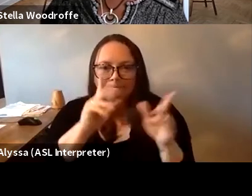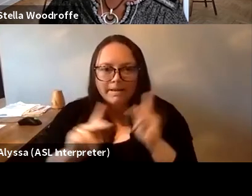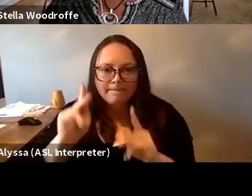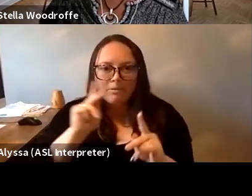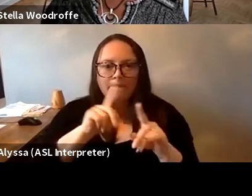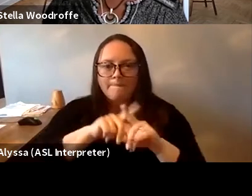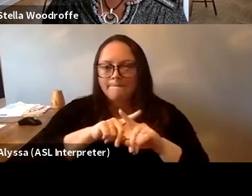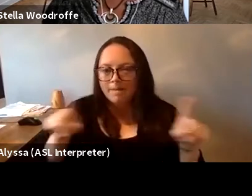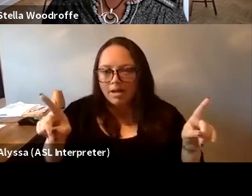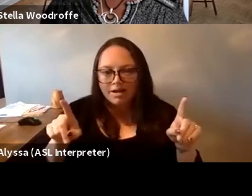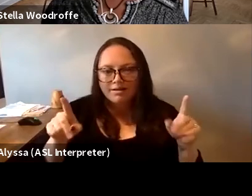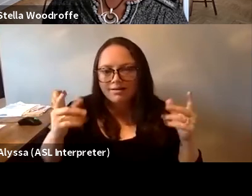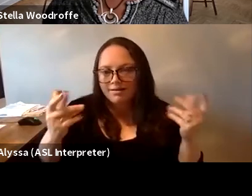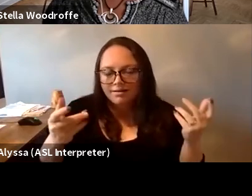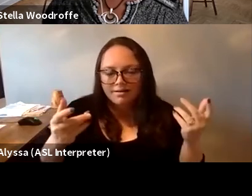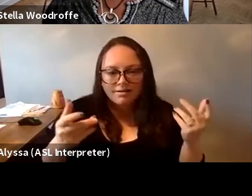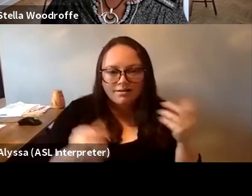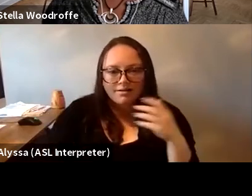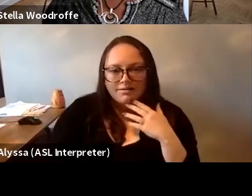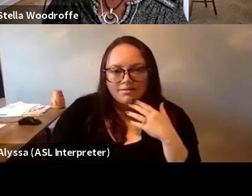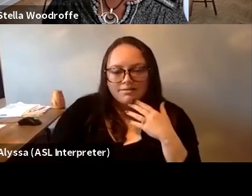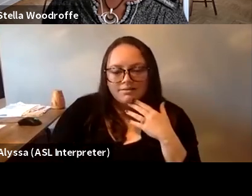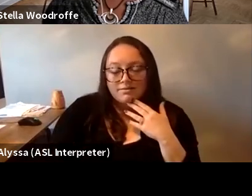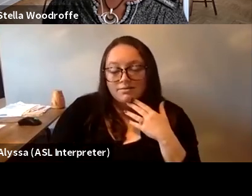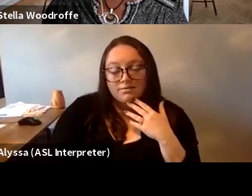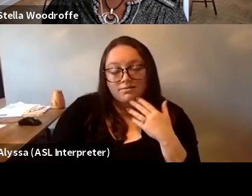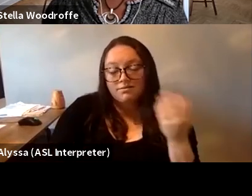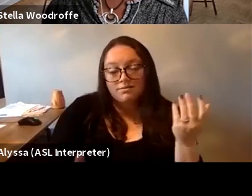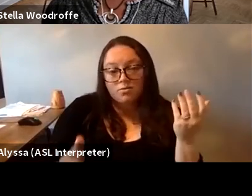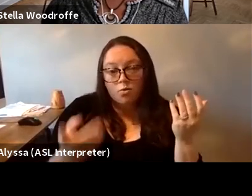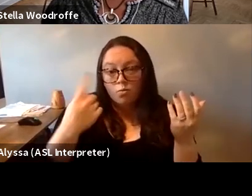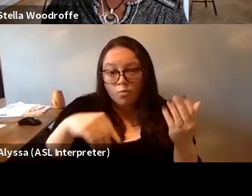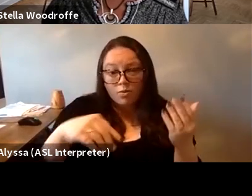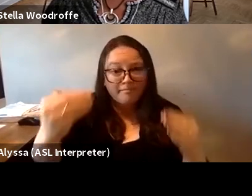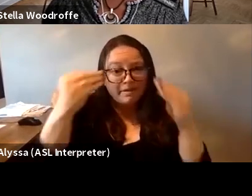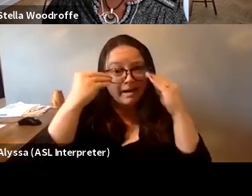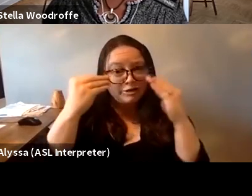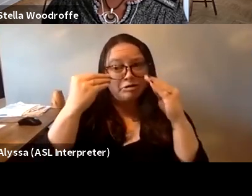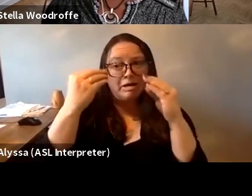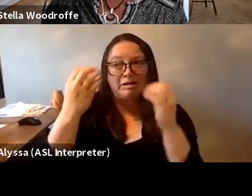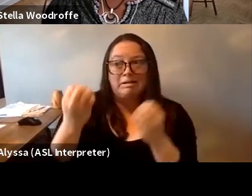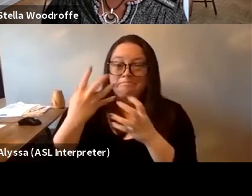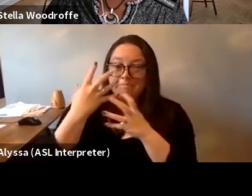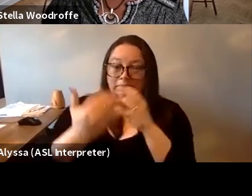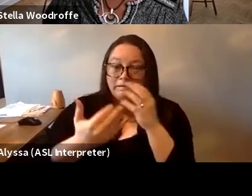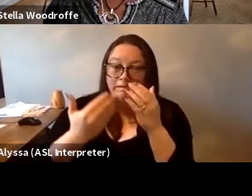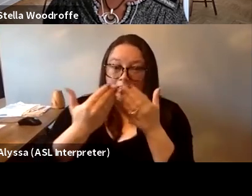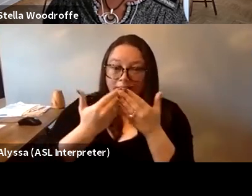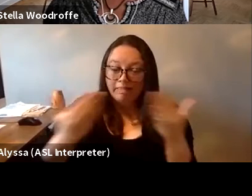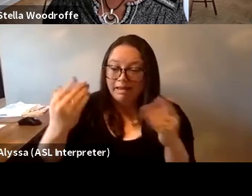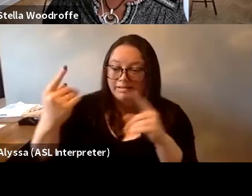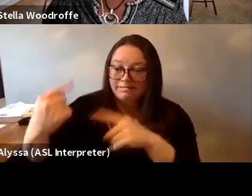Listen, we've been we have been educated on so many other things in the last year, we've all learned a lot